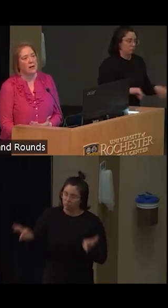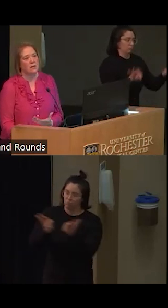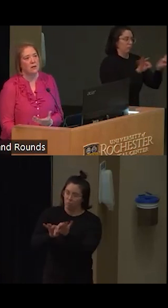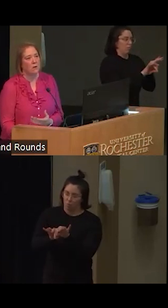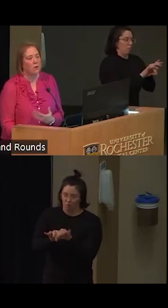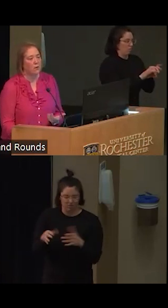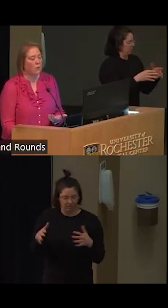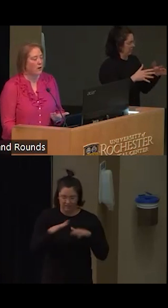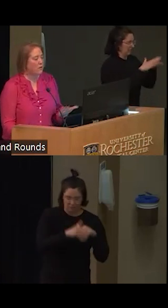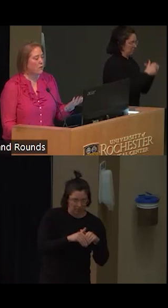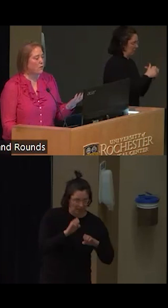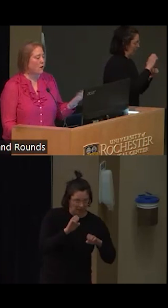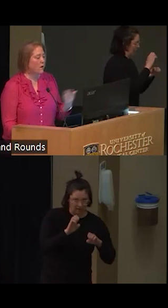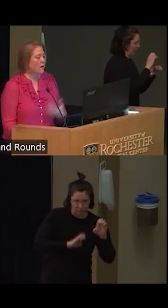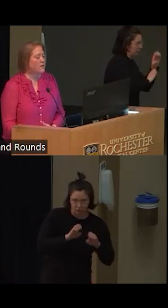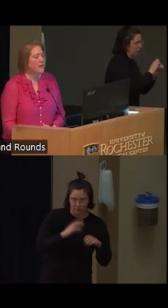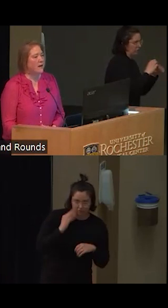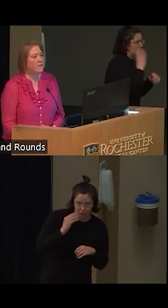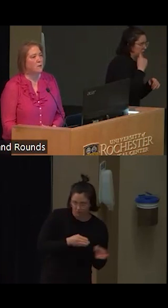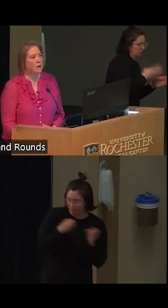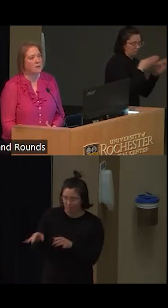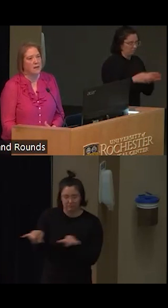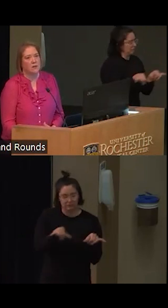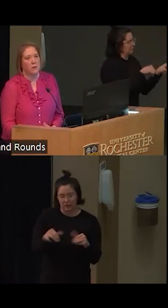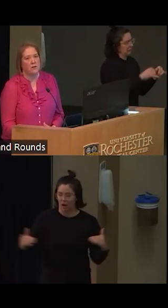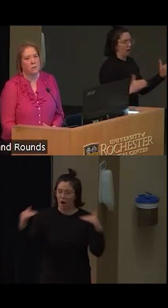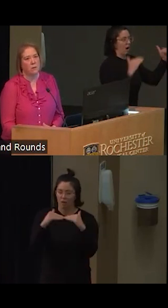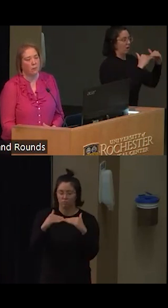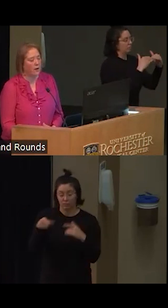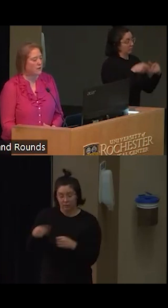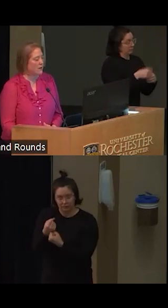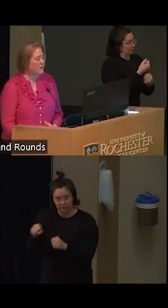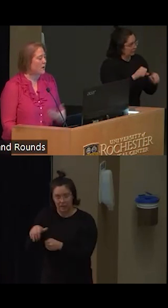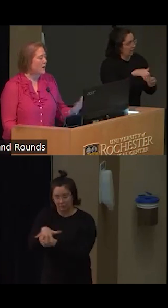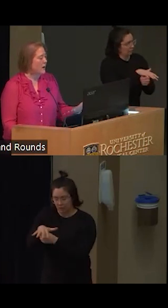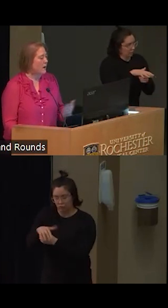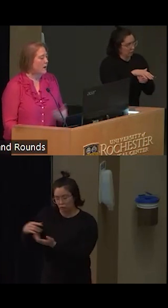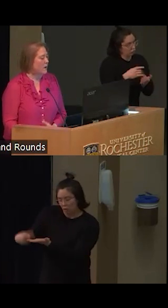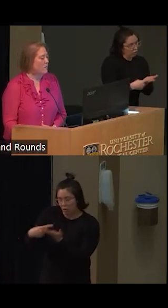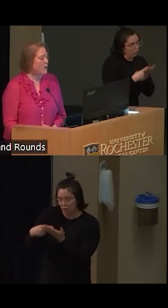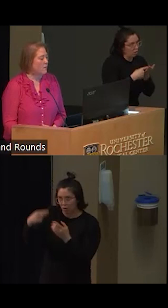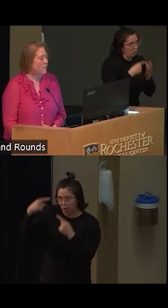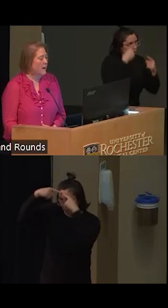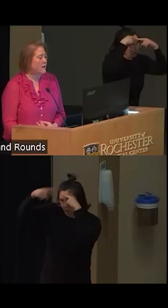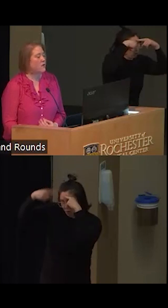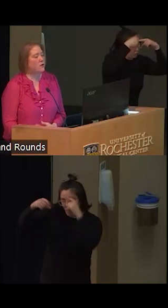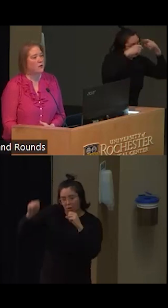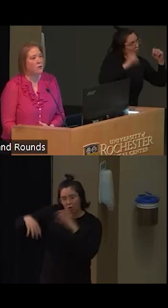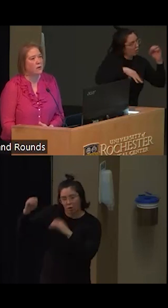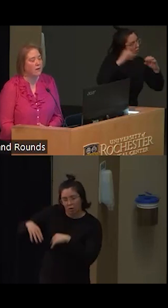we really wanted to give staff a safe space to be able to process and we paid attention to the three